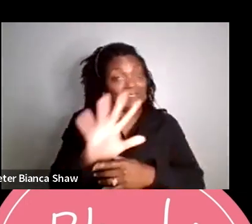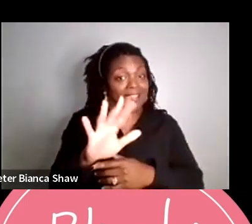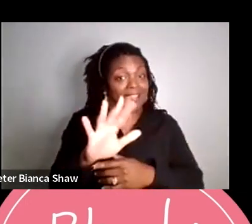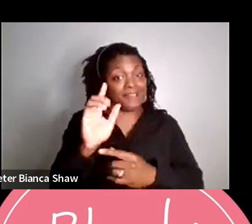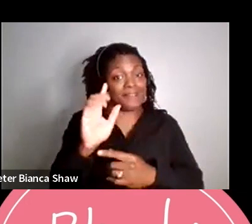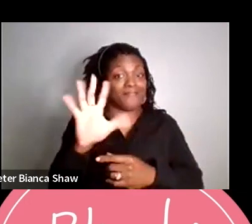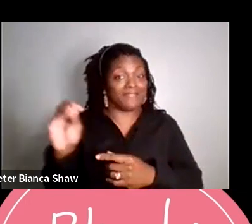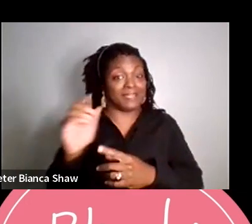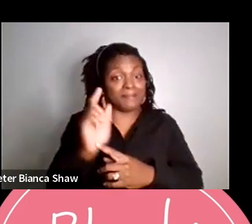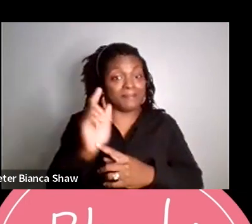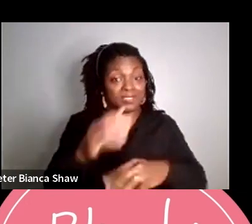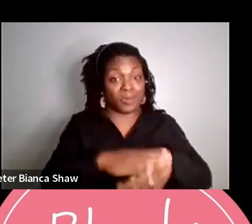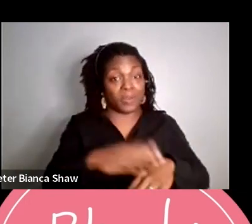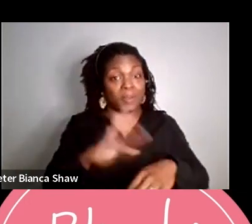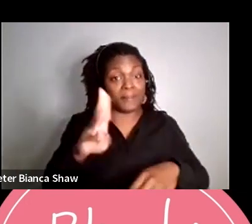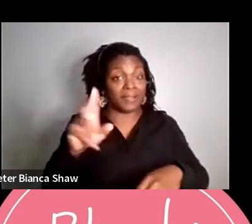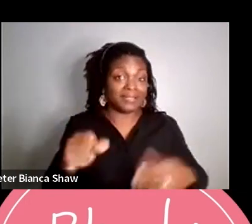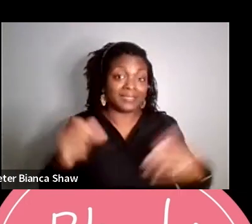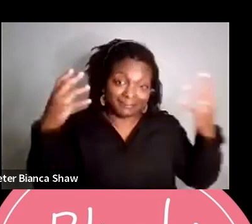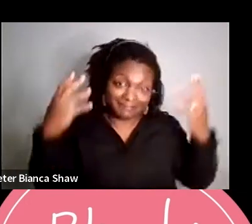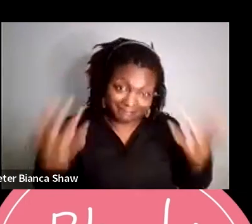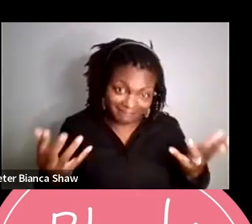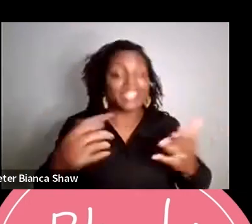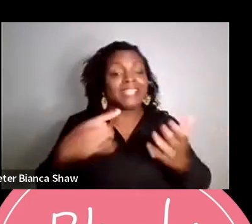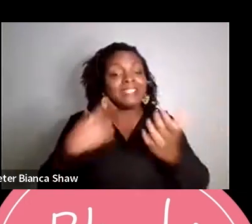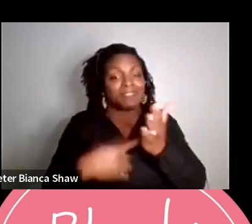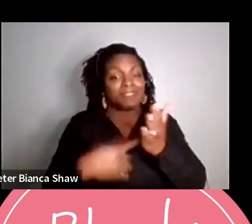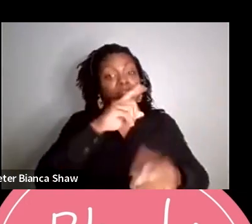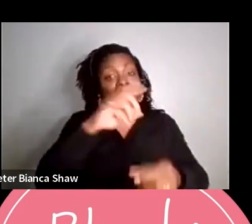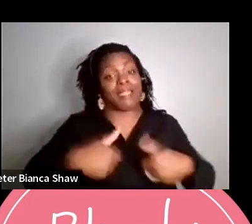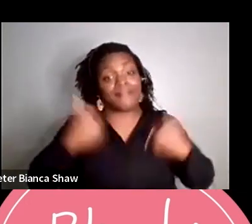But you know that is real life sometimes that happens. And so we actually got to ride the bus.